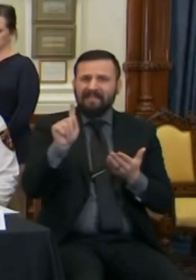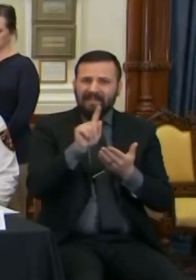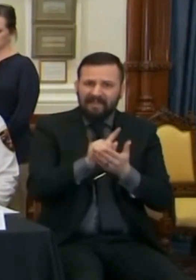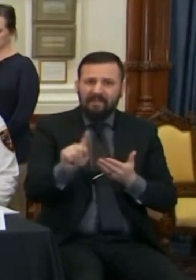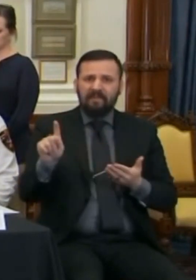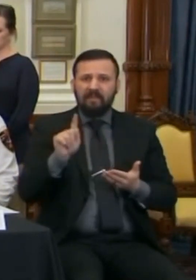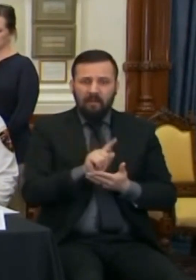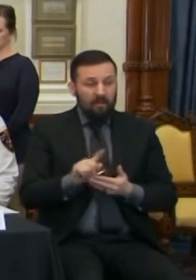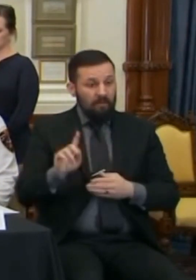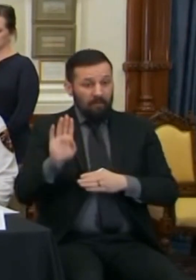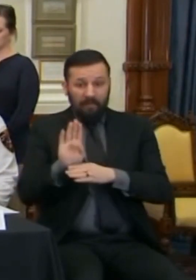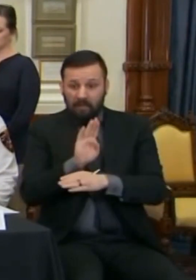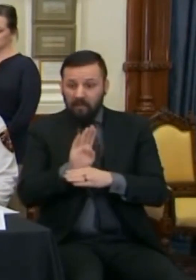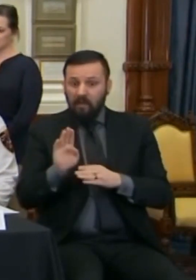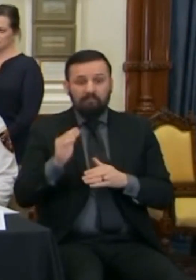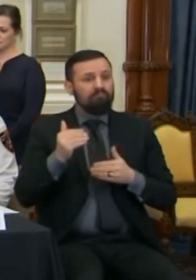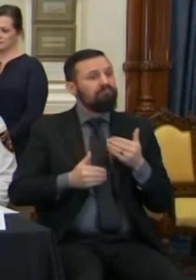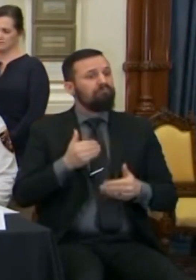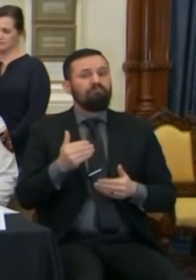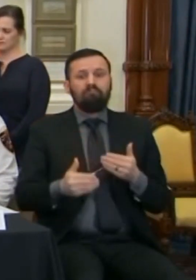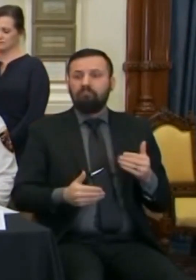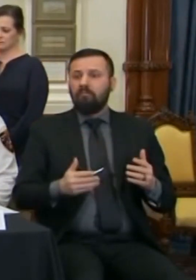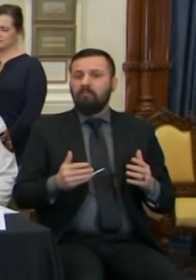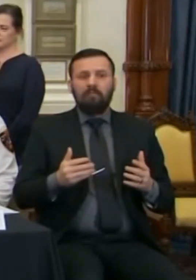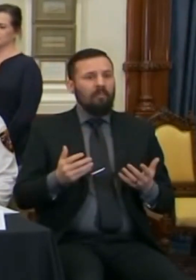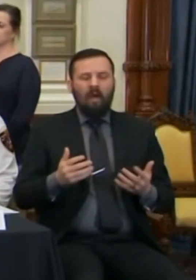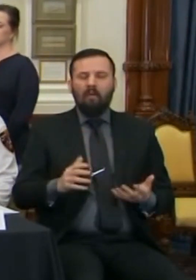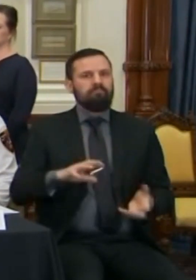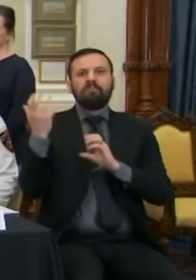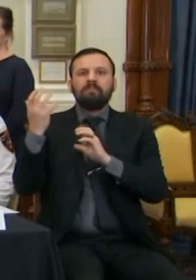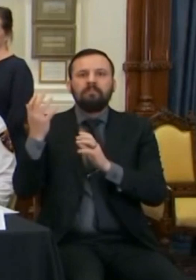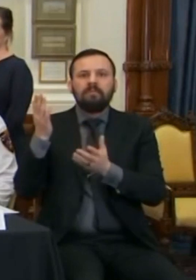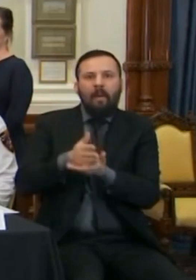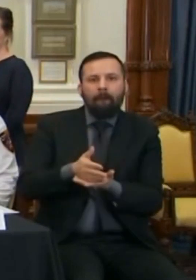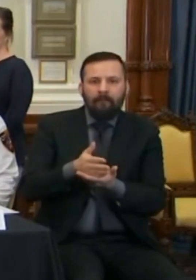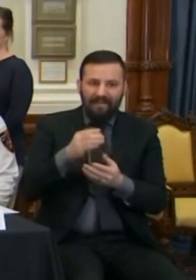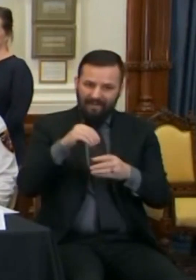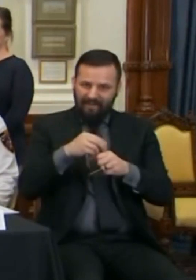business as usual had been completely disrupted in the Harris County area